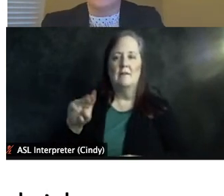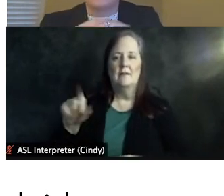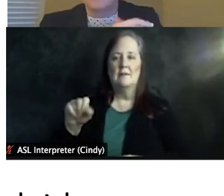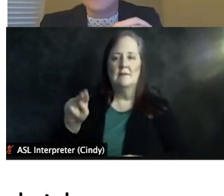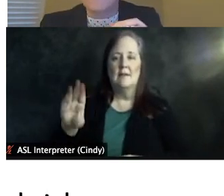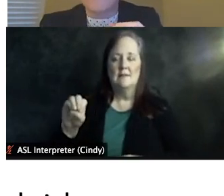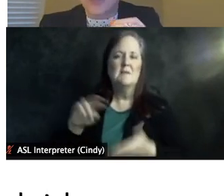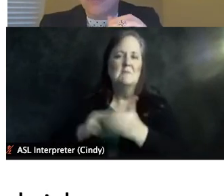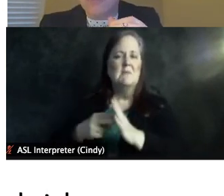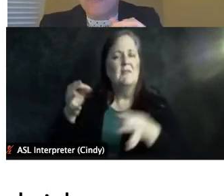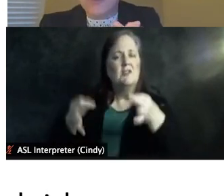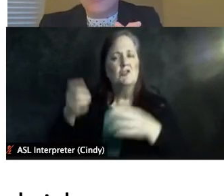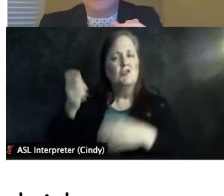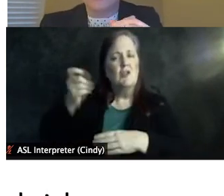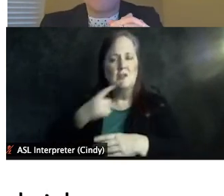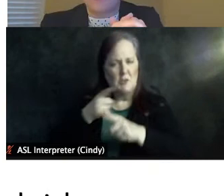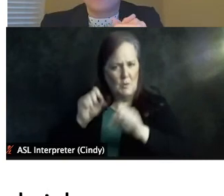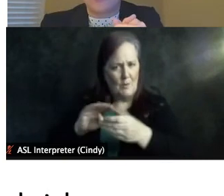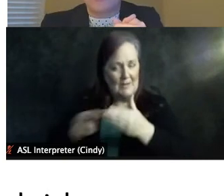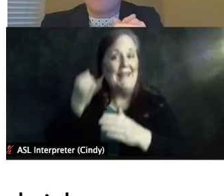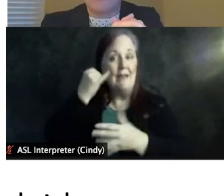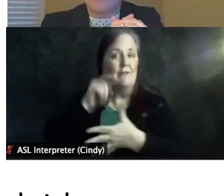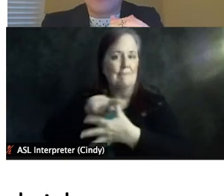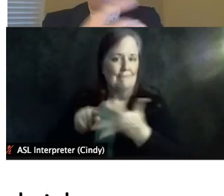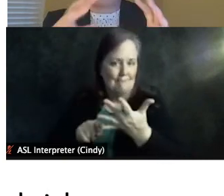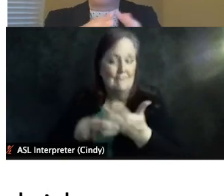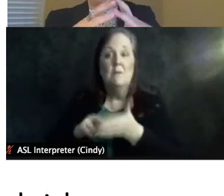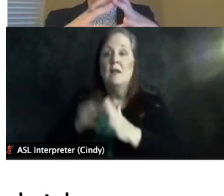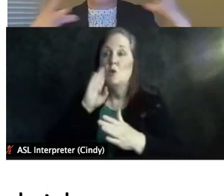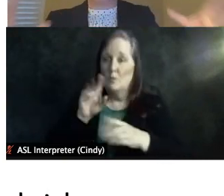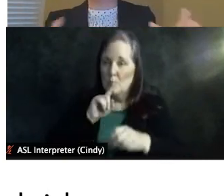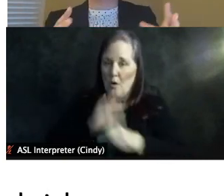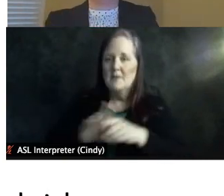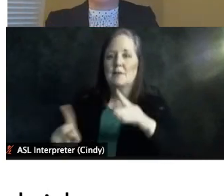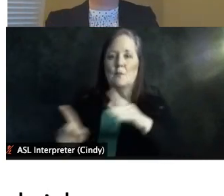So in terms of the fiscal, this means that for the costs related